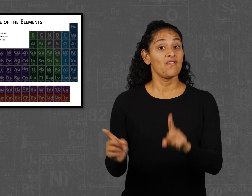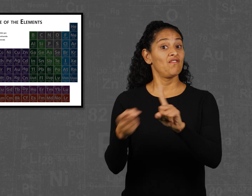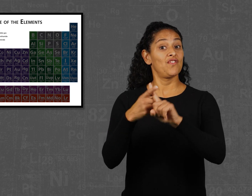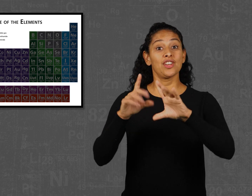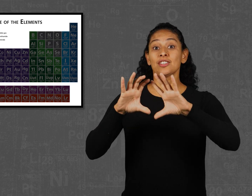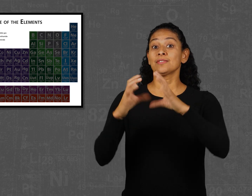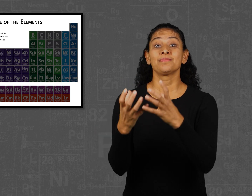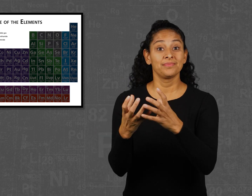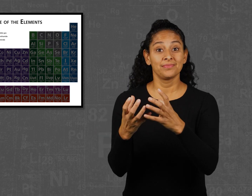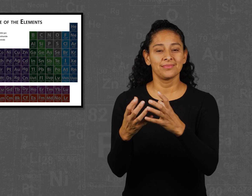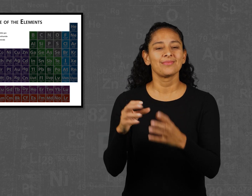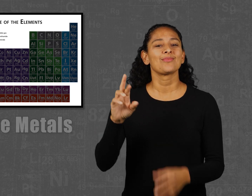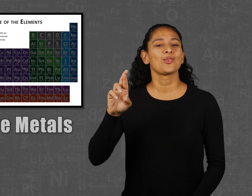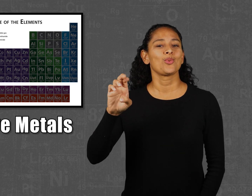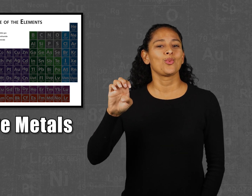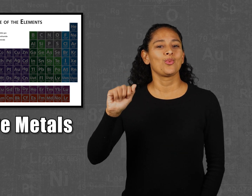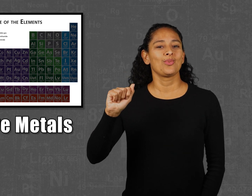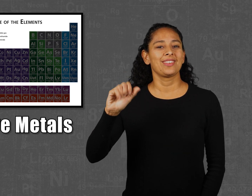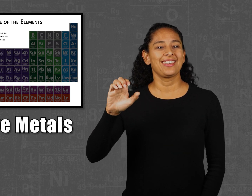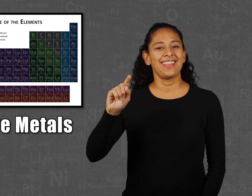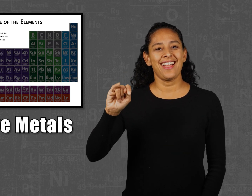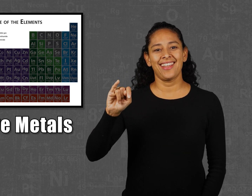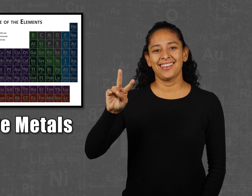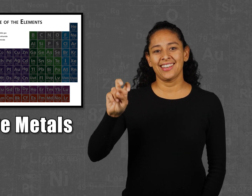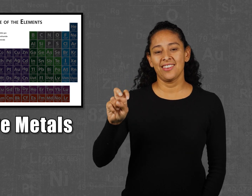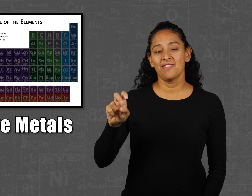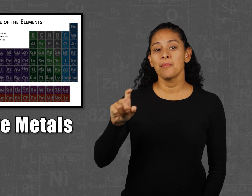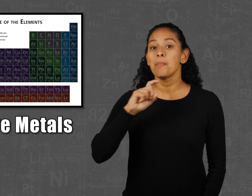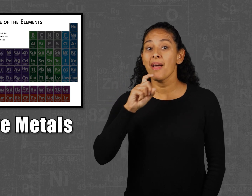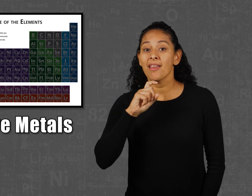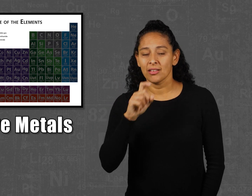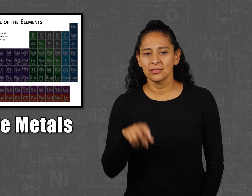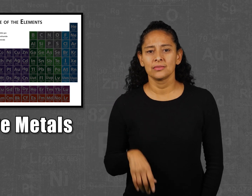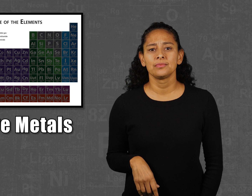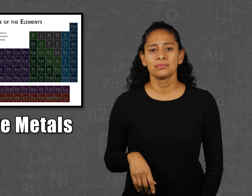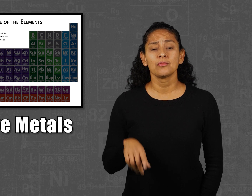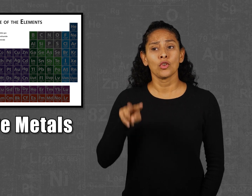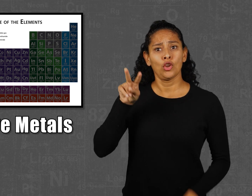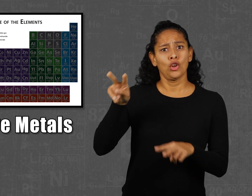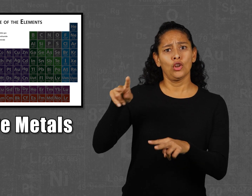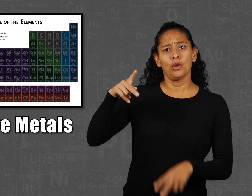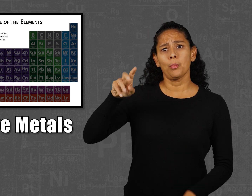First you have reactive metals.